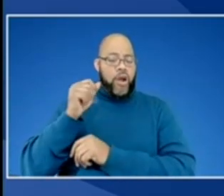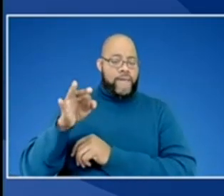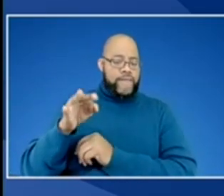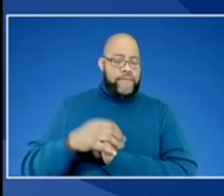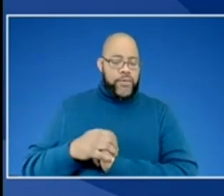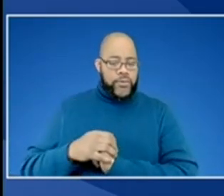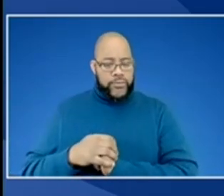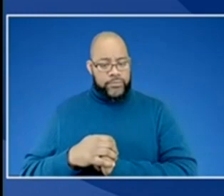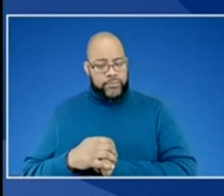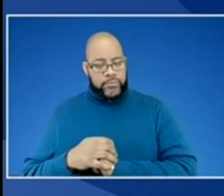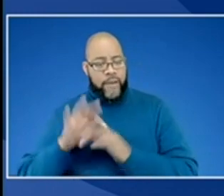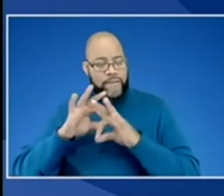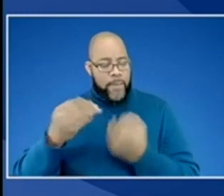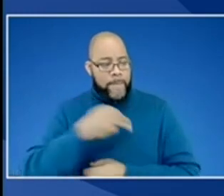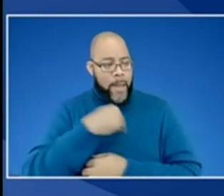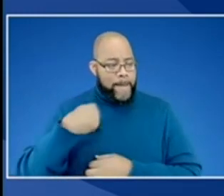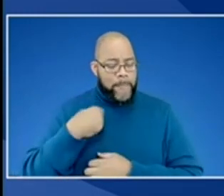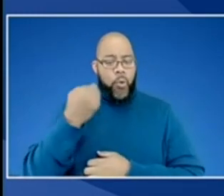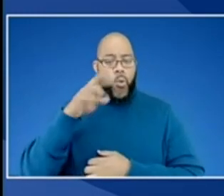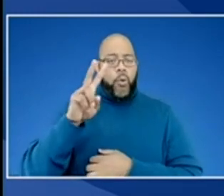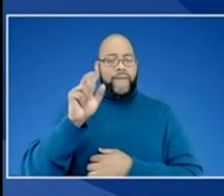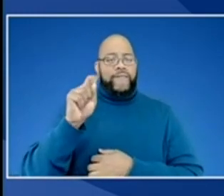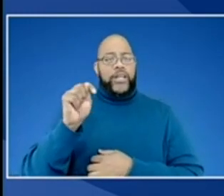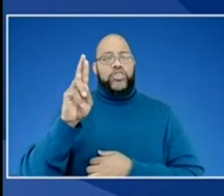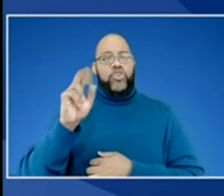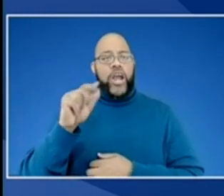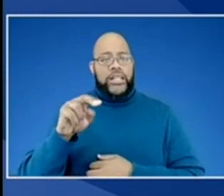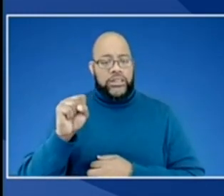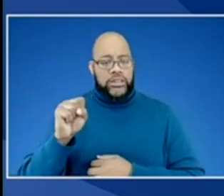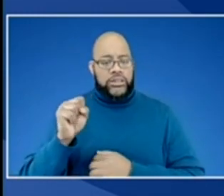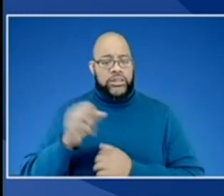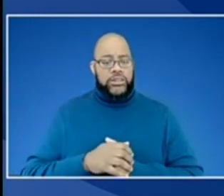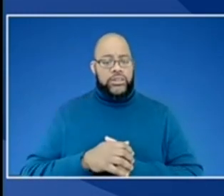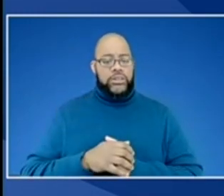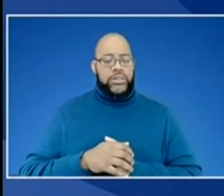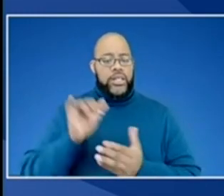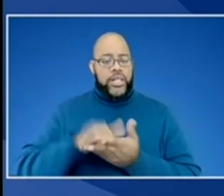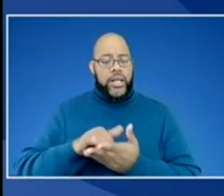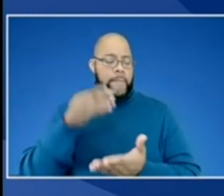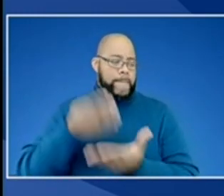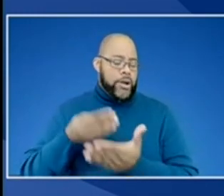family members or veterans, and/or veterans with those monies to go, to make